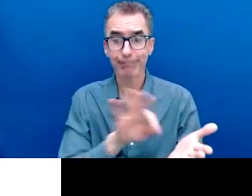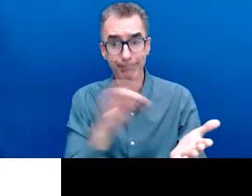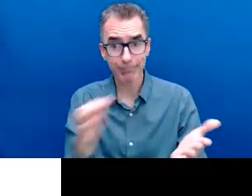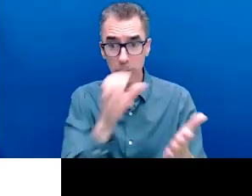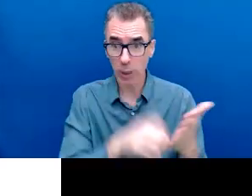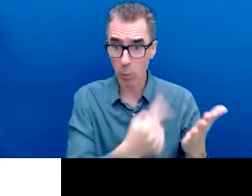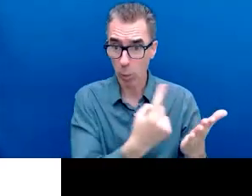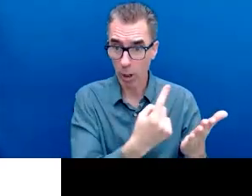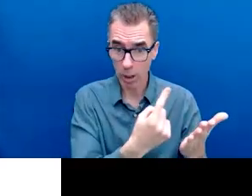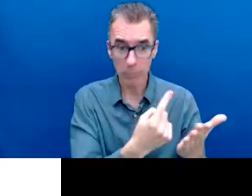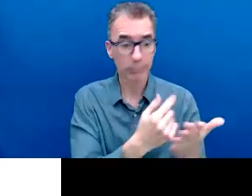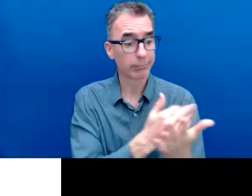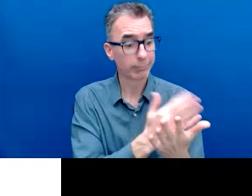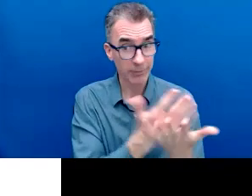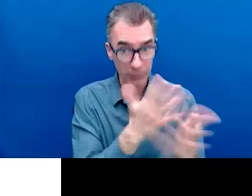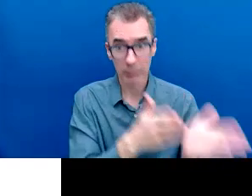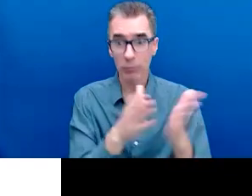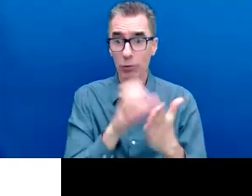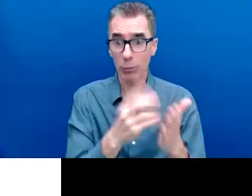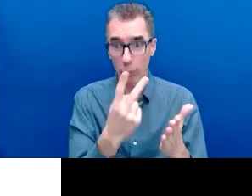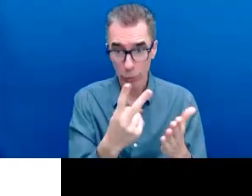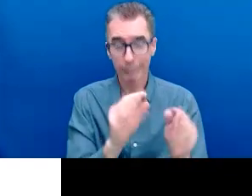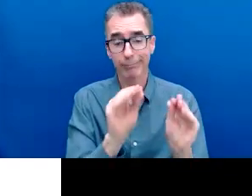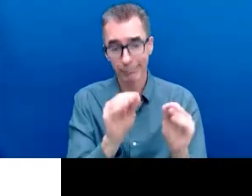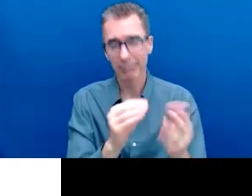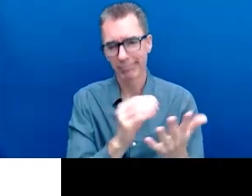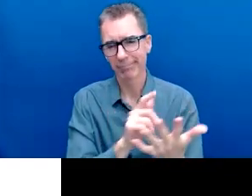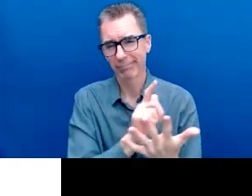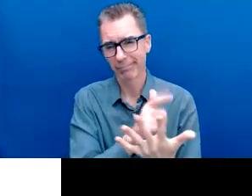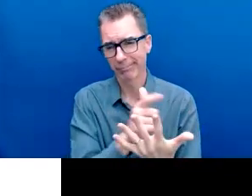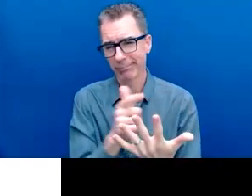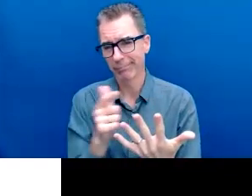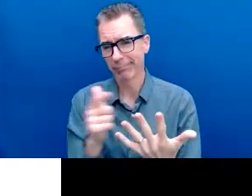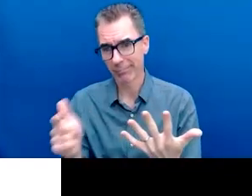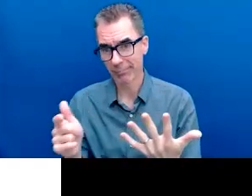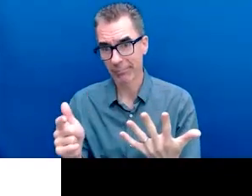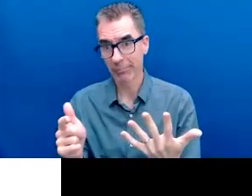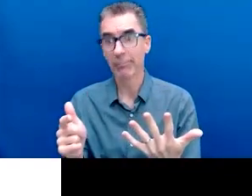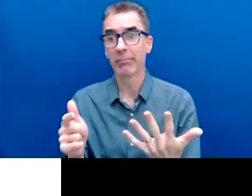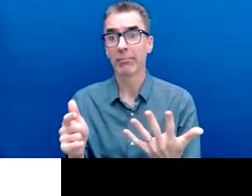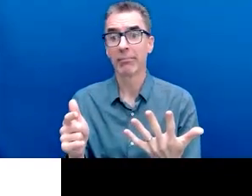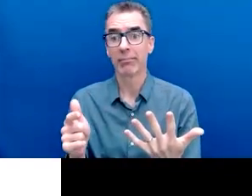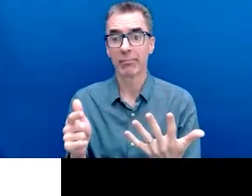then move on to chapter two, finished chapter two, and so on. Basically until I ran out of weeks in the semester.